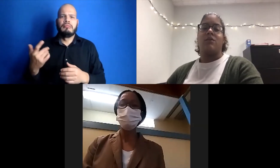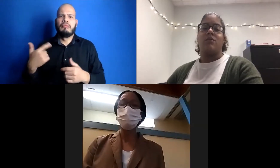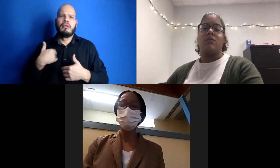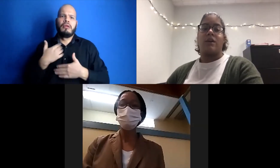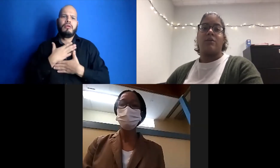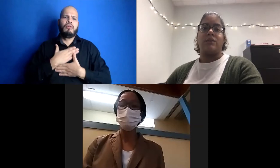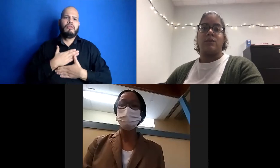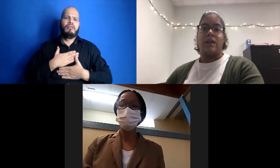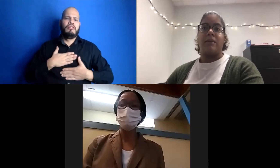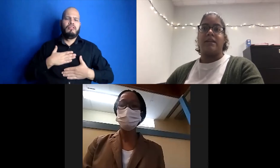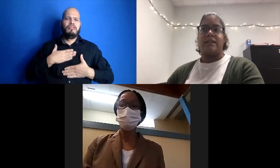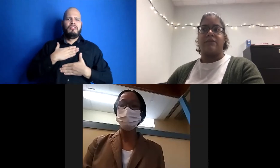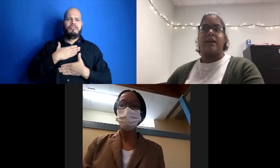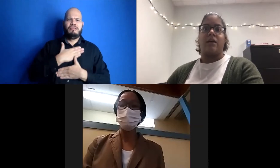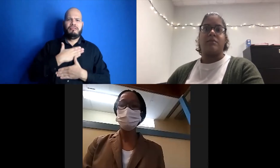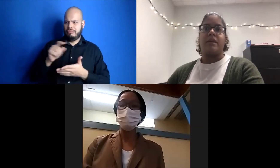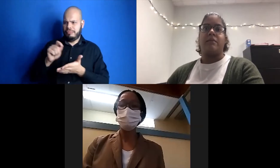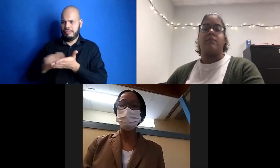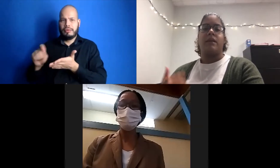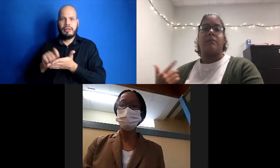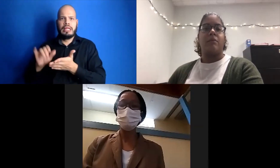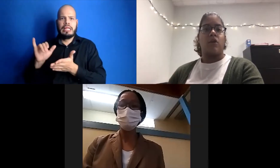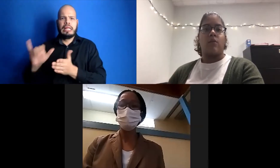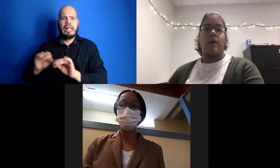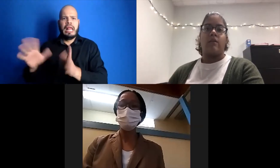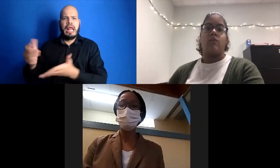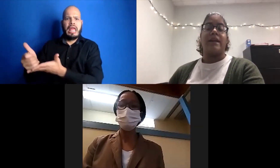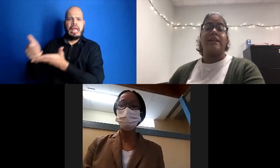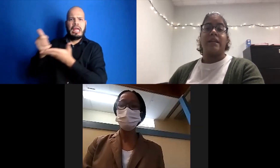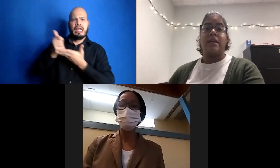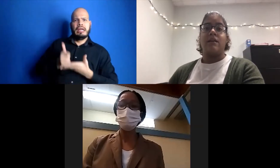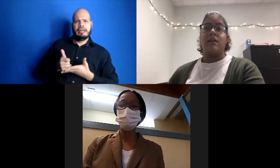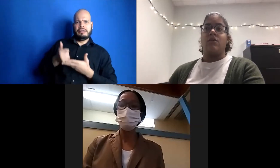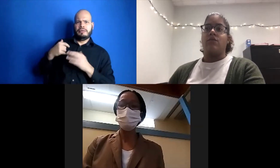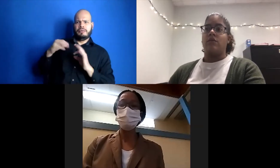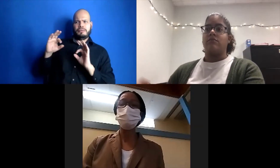worker Lululemon has definitely helped me like be more aware of what I need for like